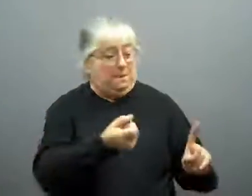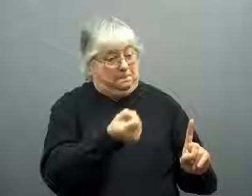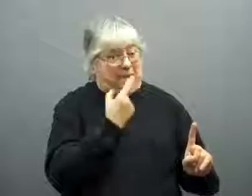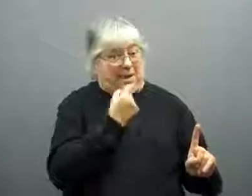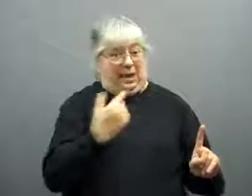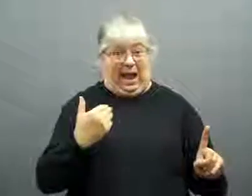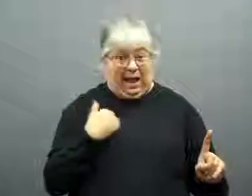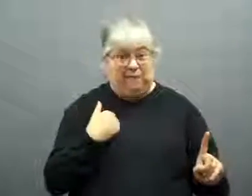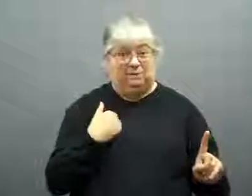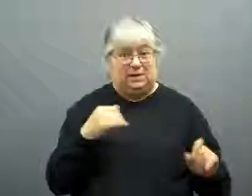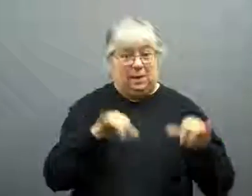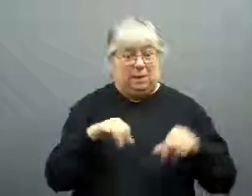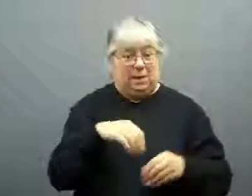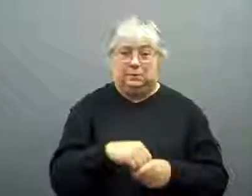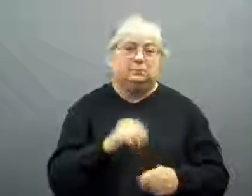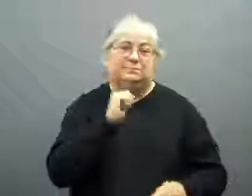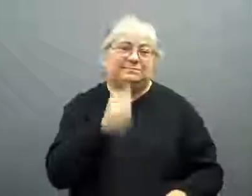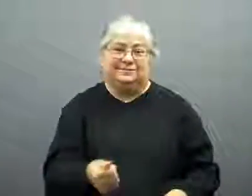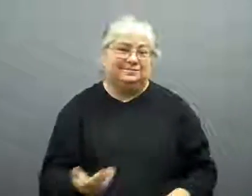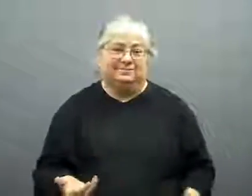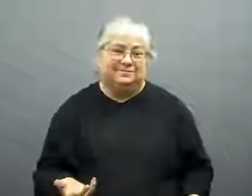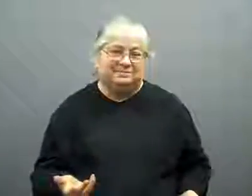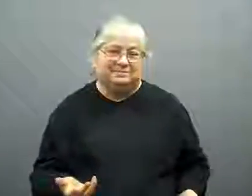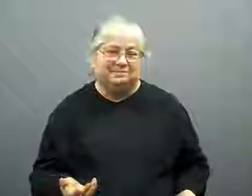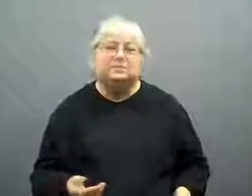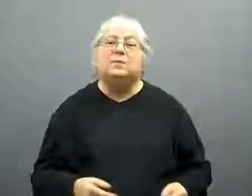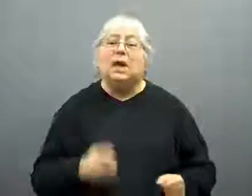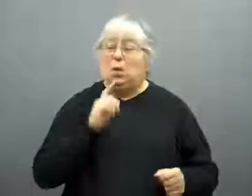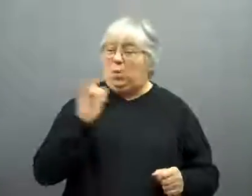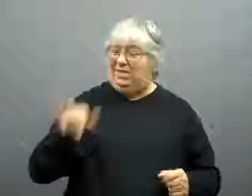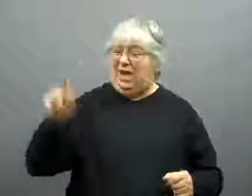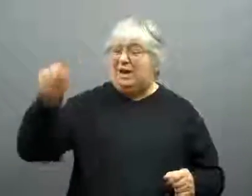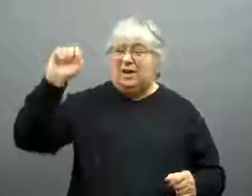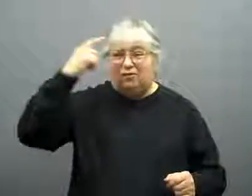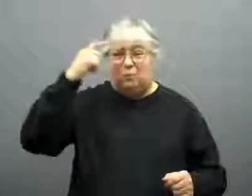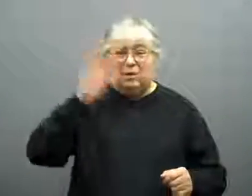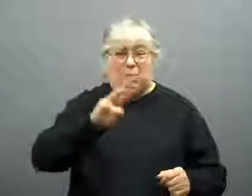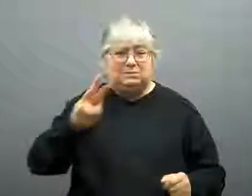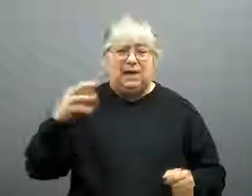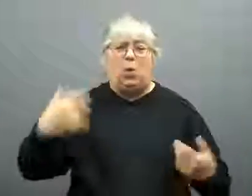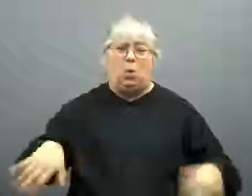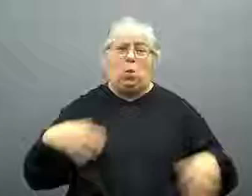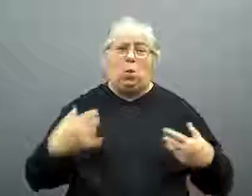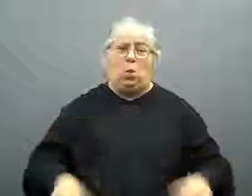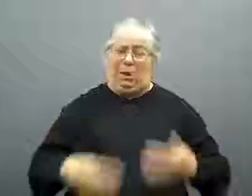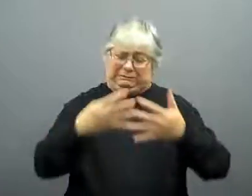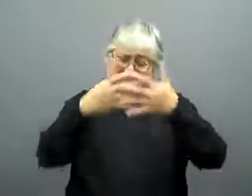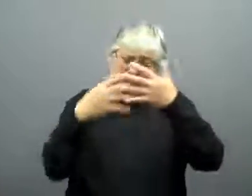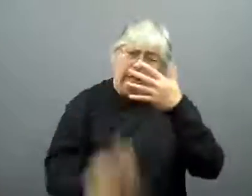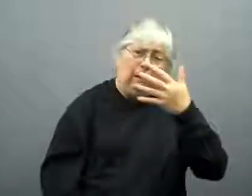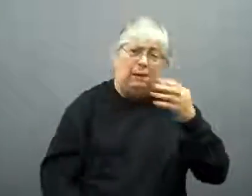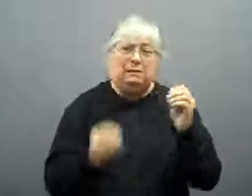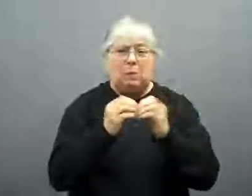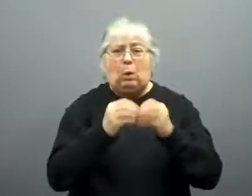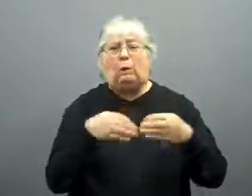Fish oil pills do not have this problem.